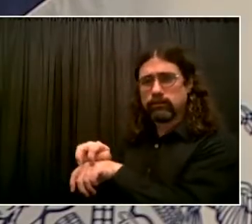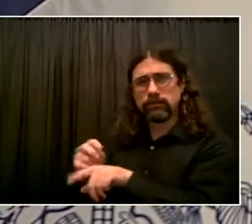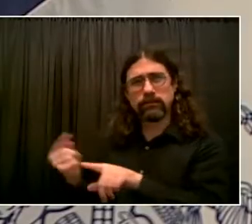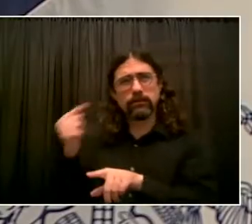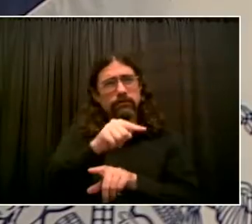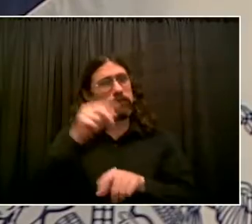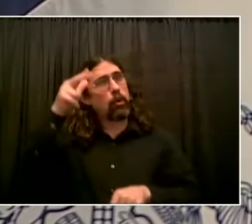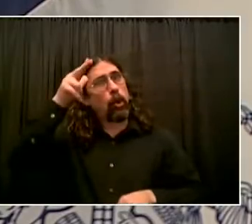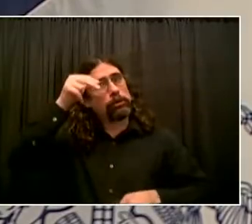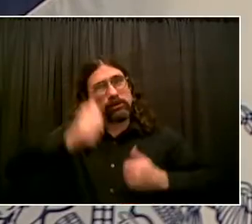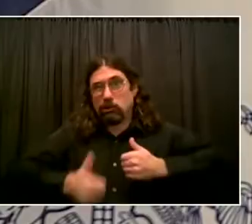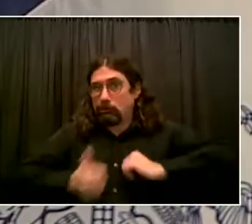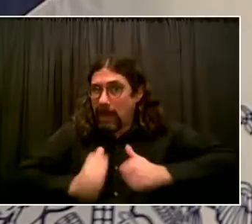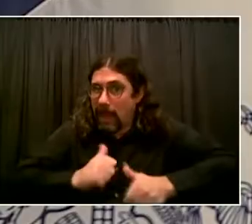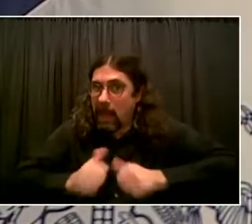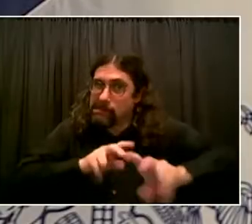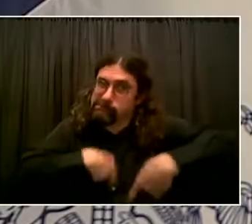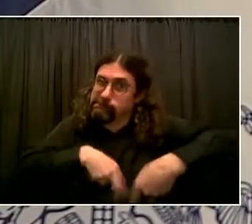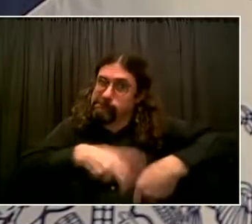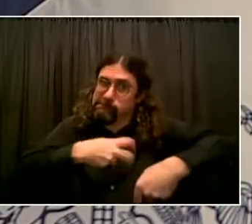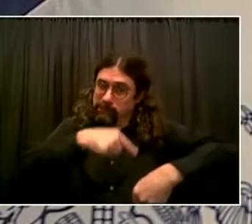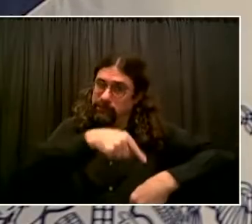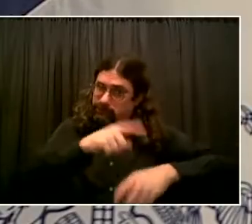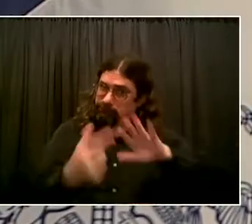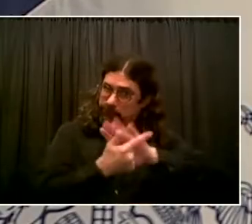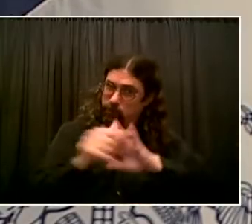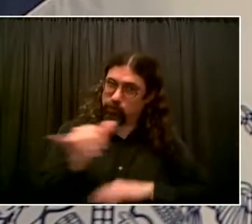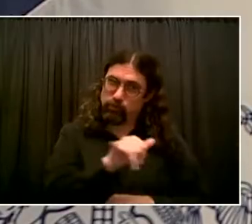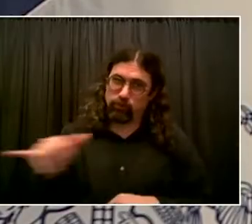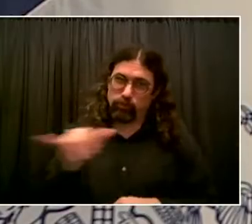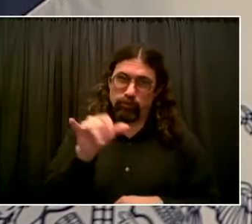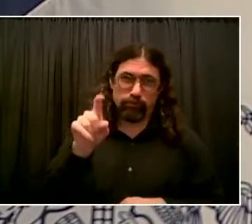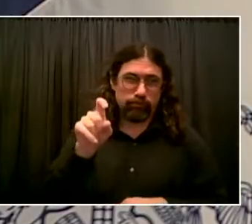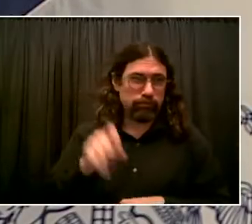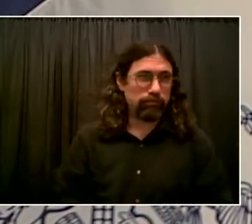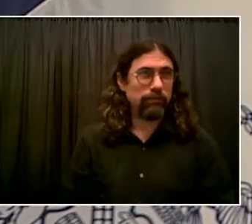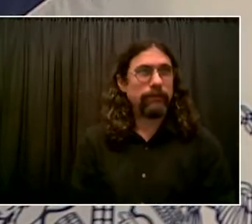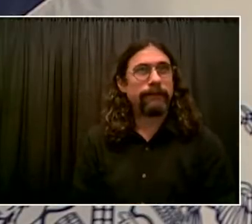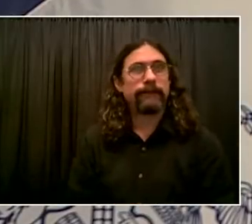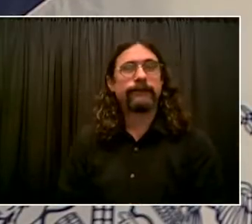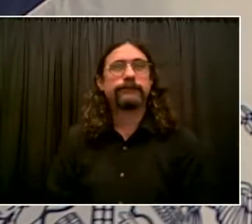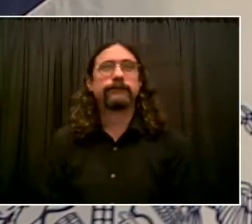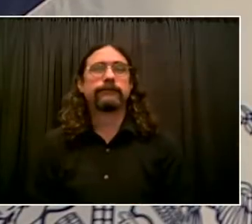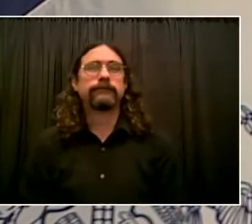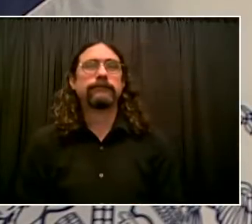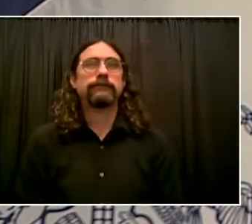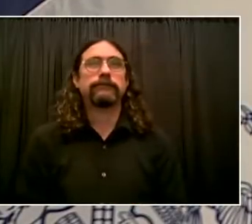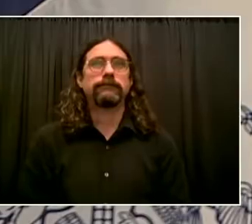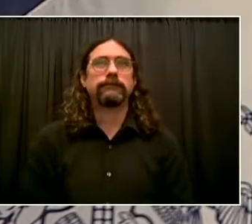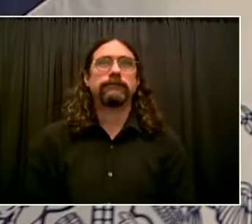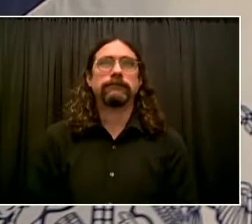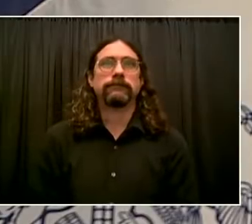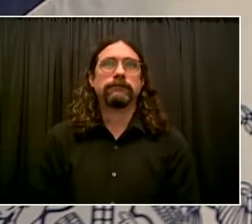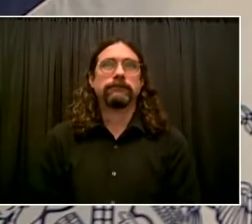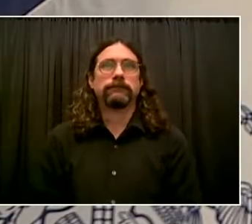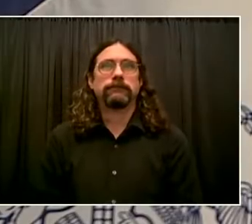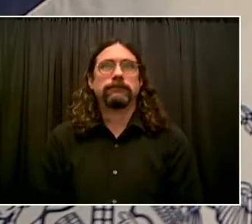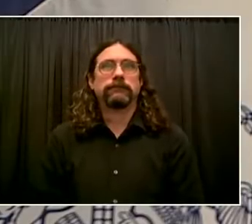IS A GUBERNORATIAL CANDIDATE?